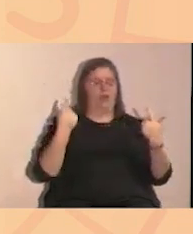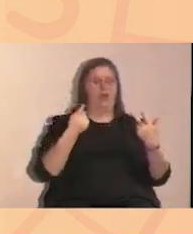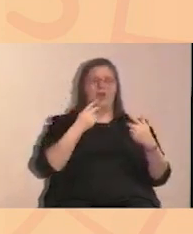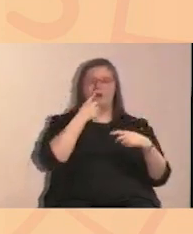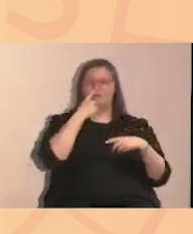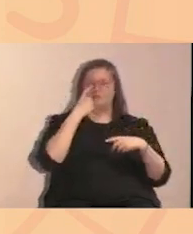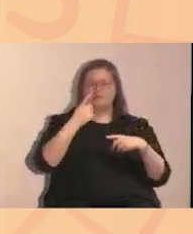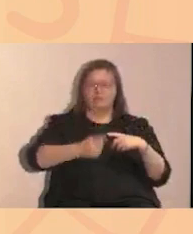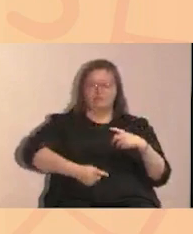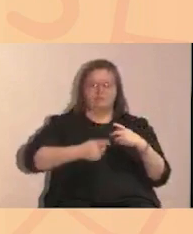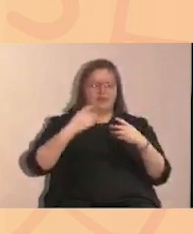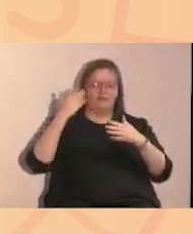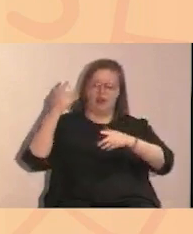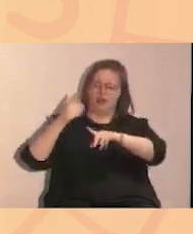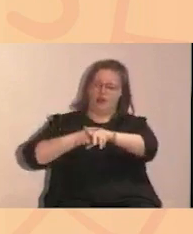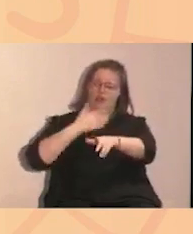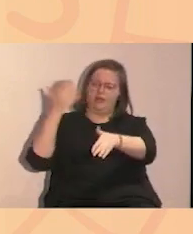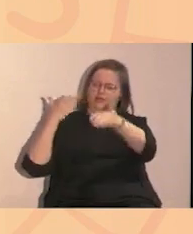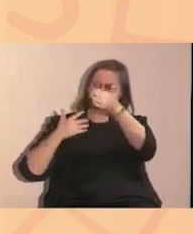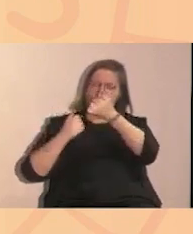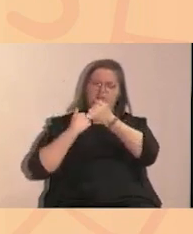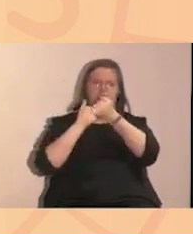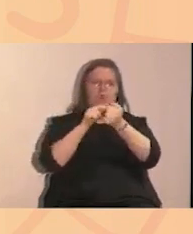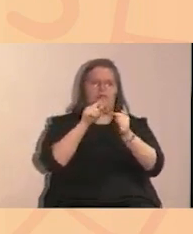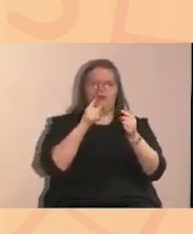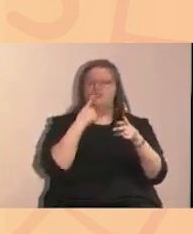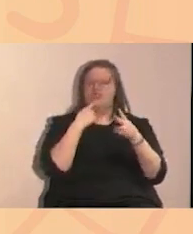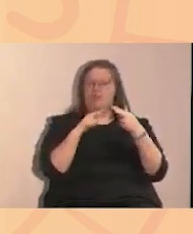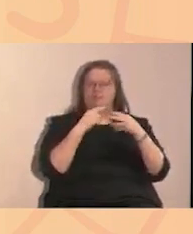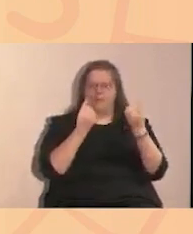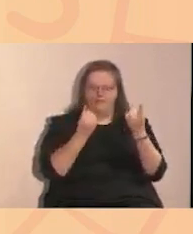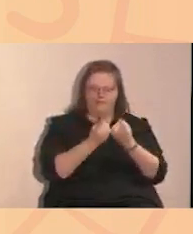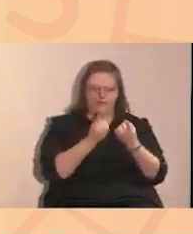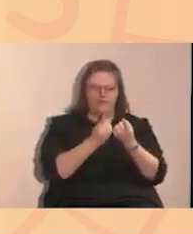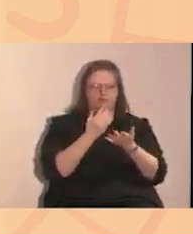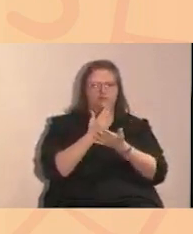And, you know, I think there's that kind of opportunity for Aboriginal people with,